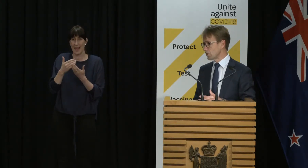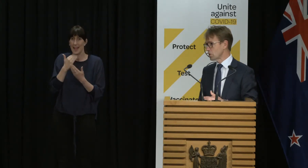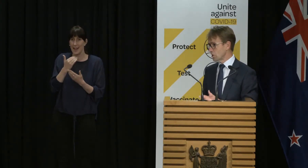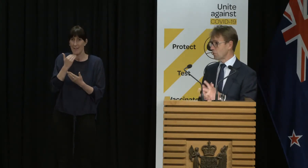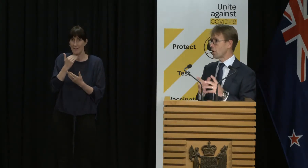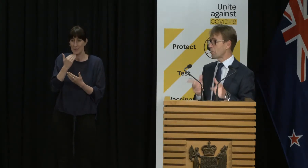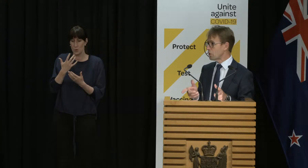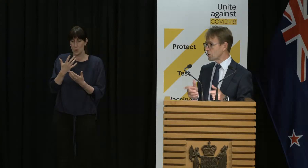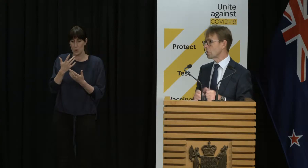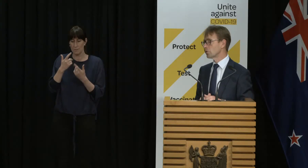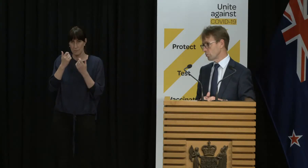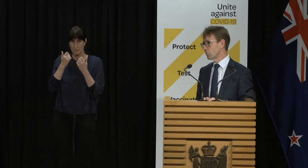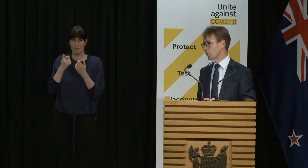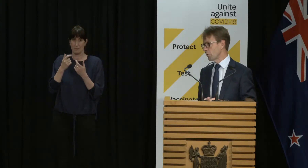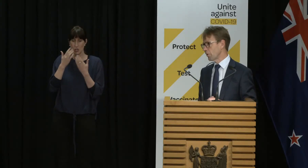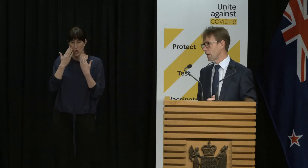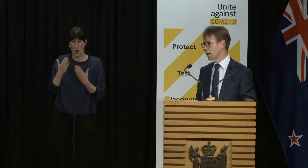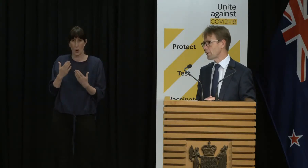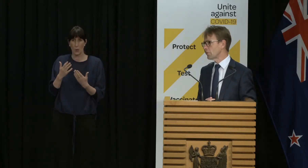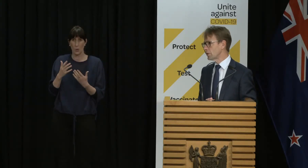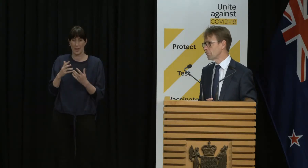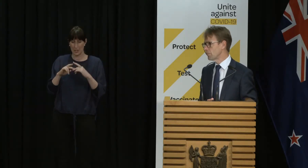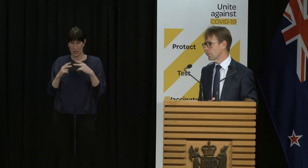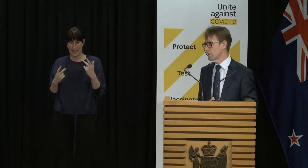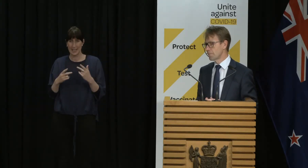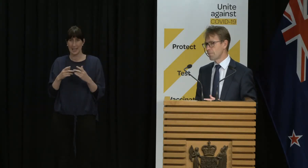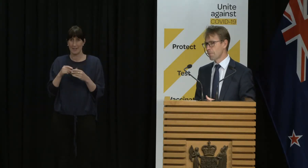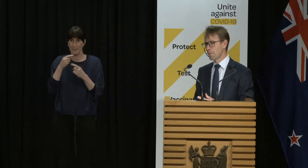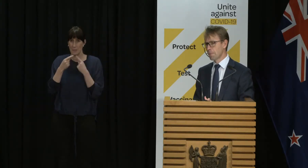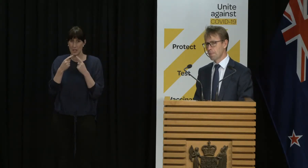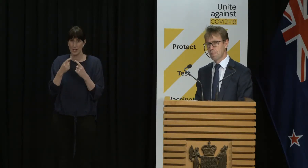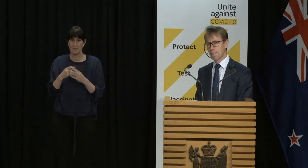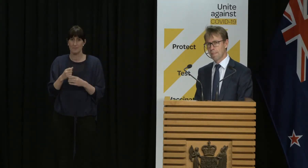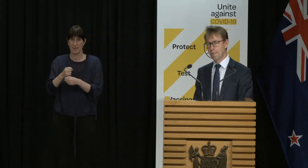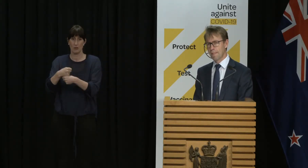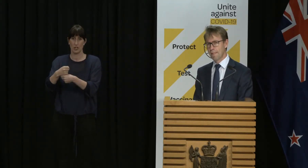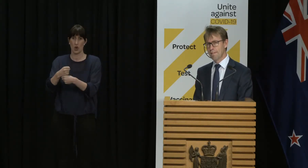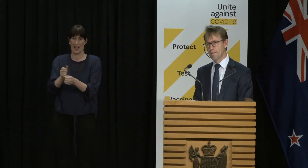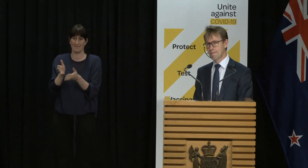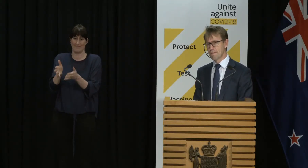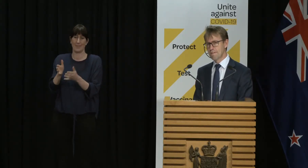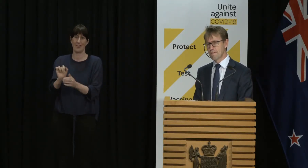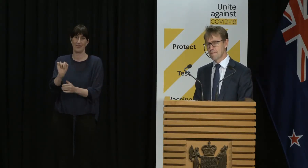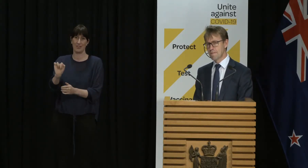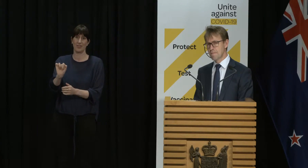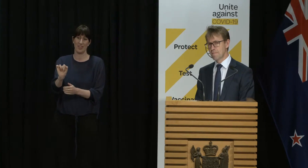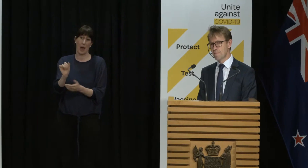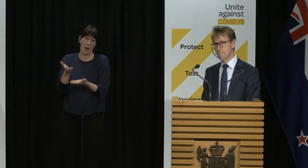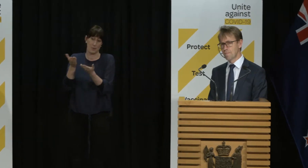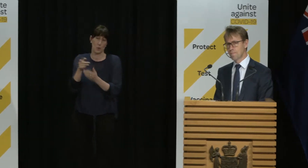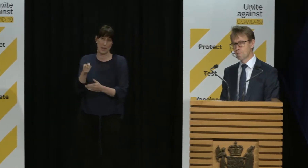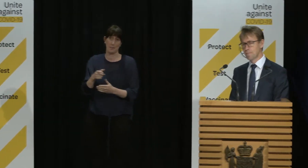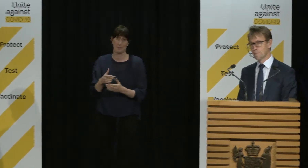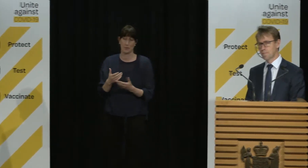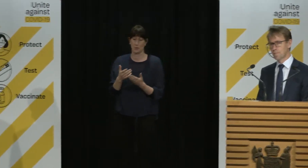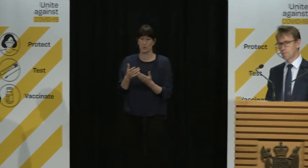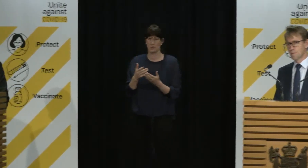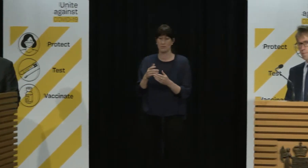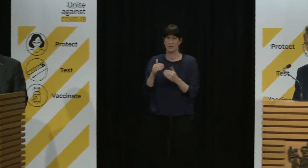Ultimately it is for Tonga to decide whether they think it is a historical case.